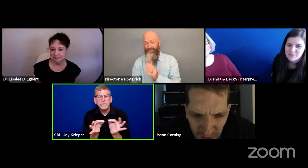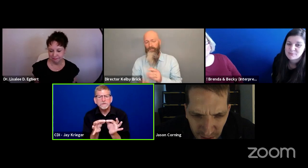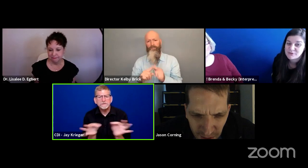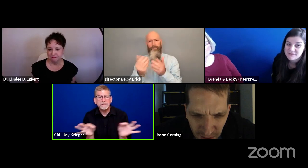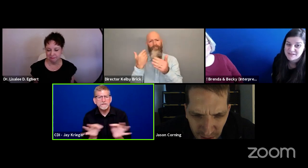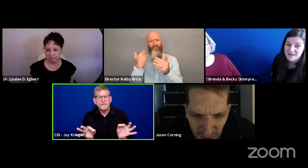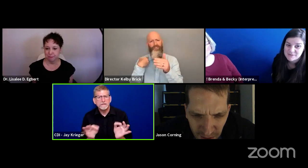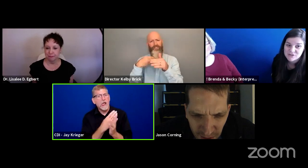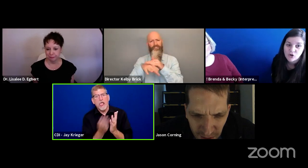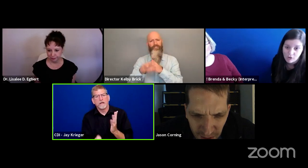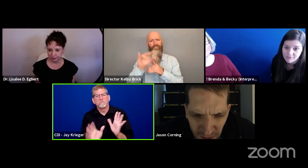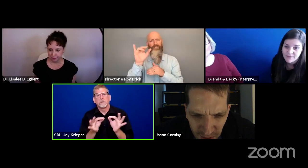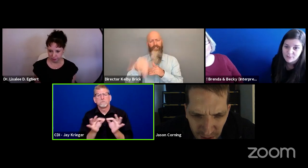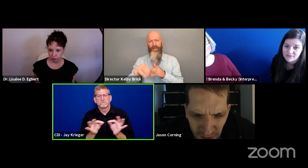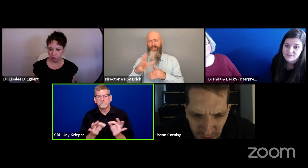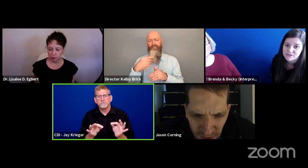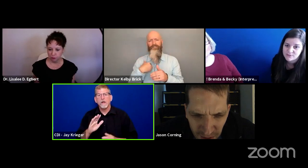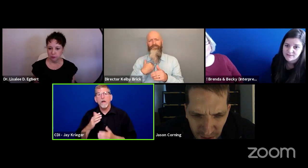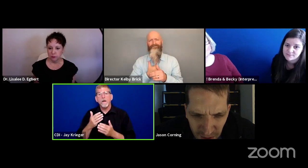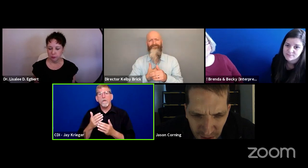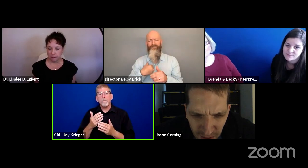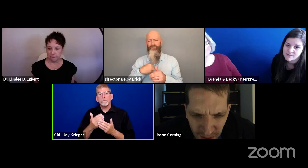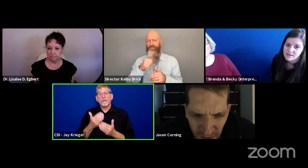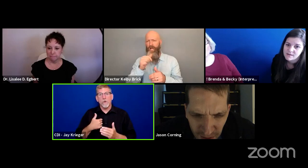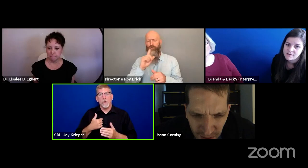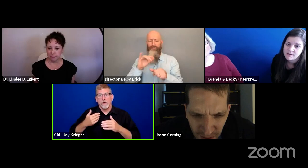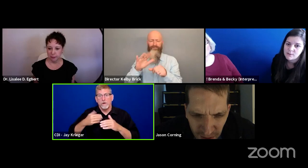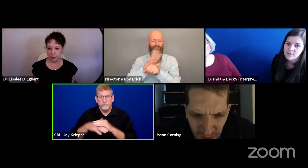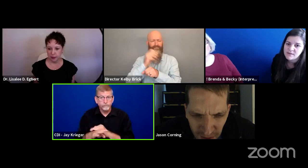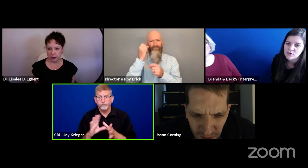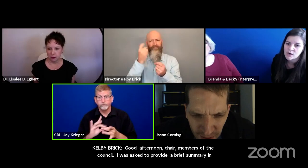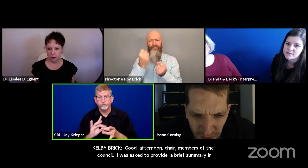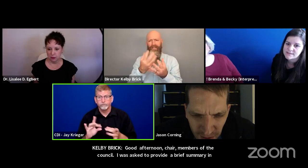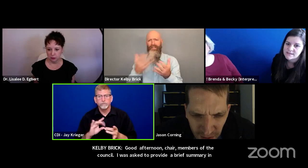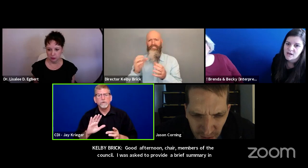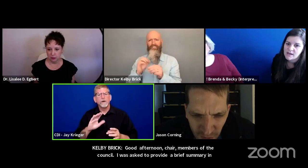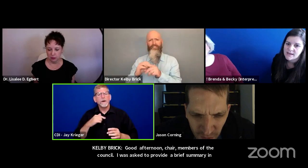I will briefly comment on all that we have been doing.